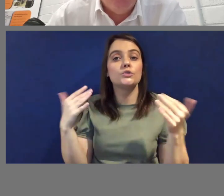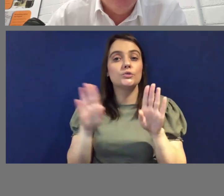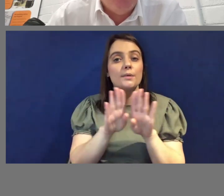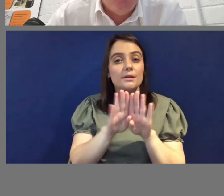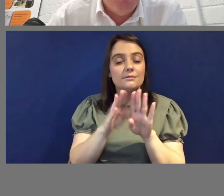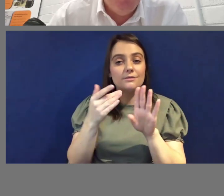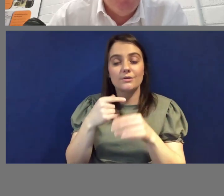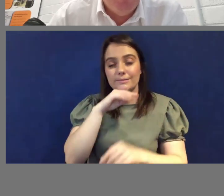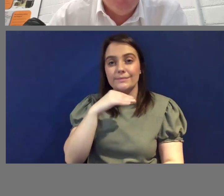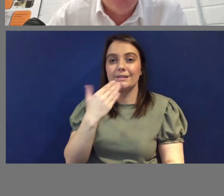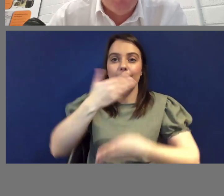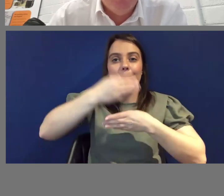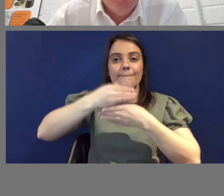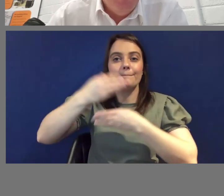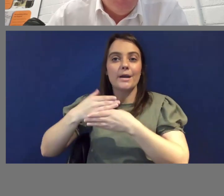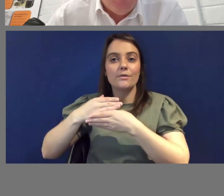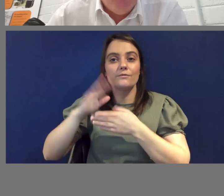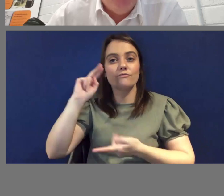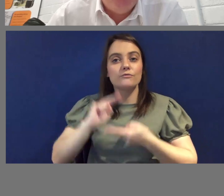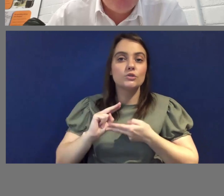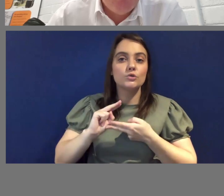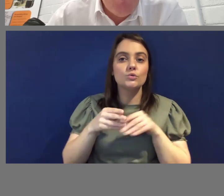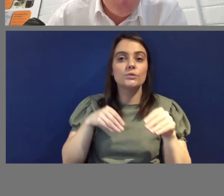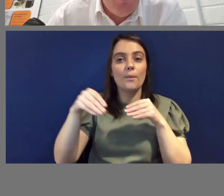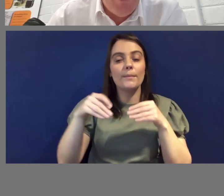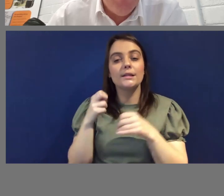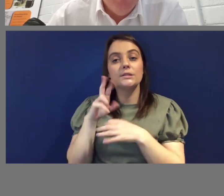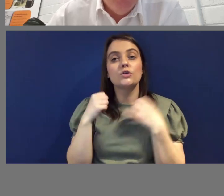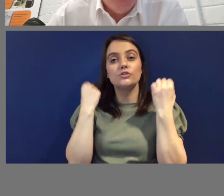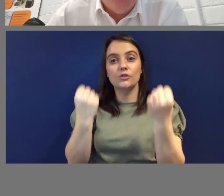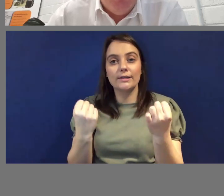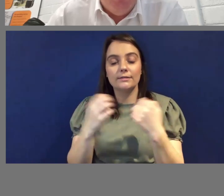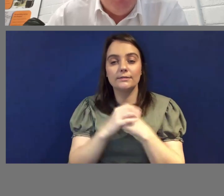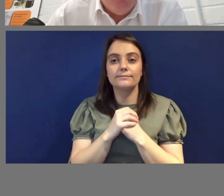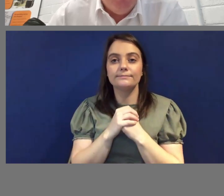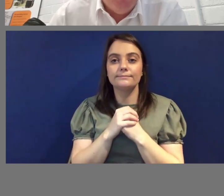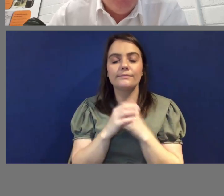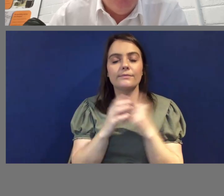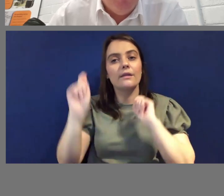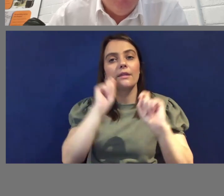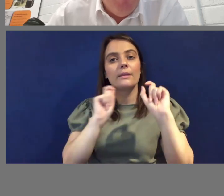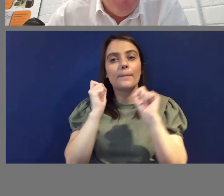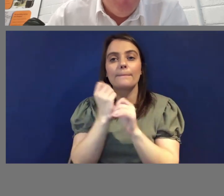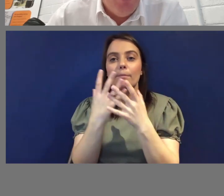barriers for people reduce mobility or strength so again so think about things like well in the